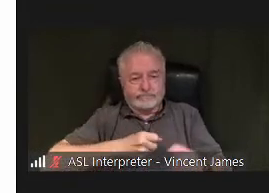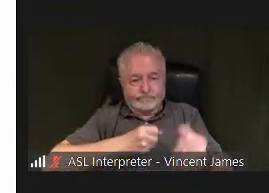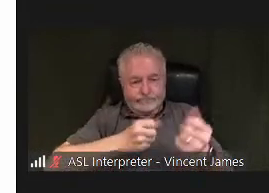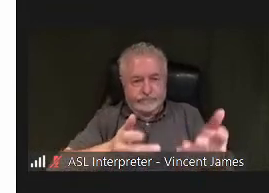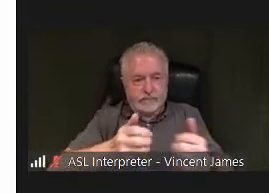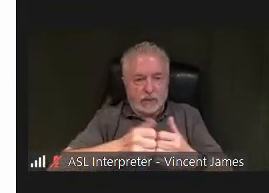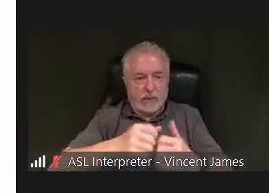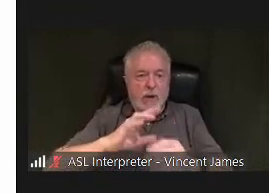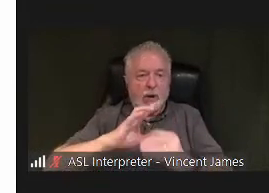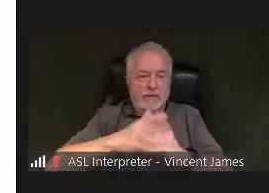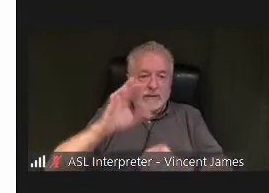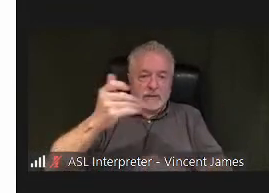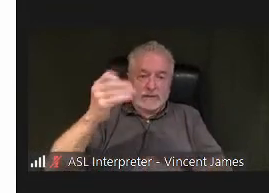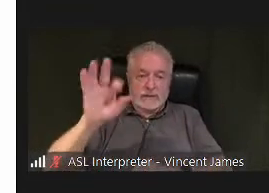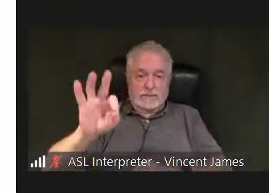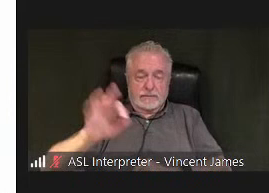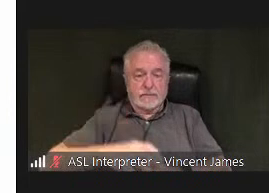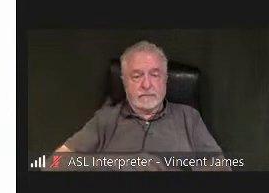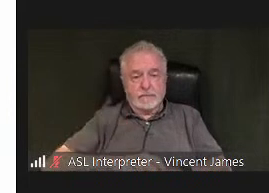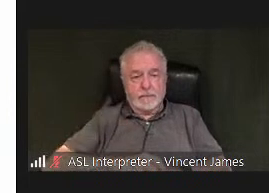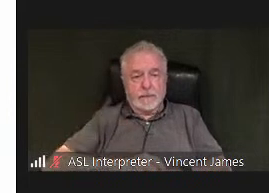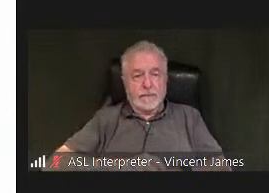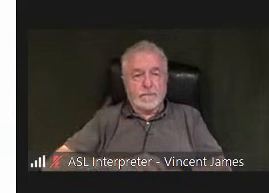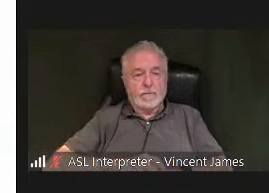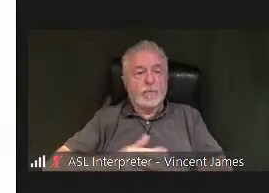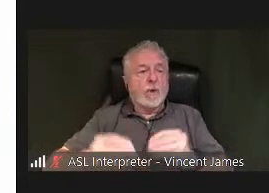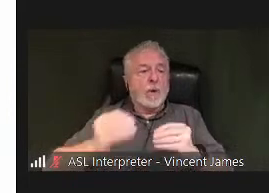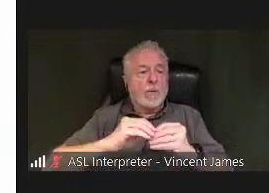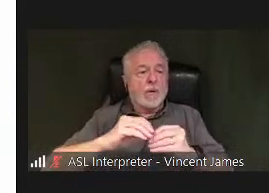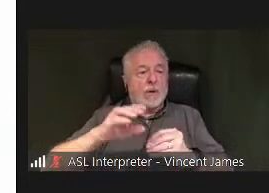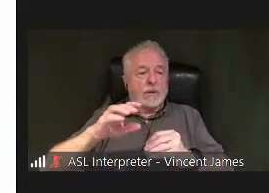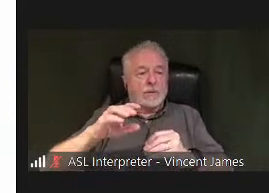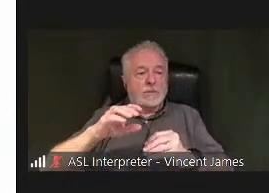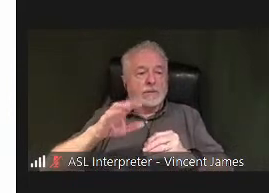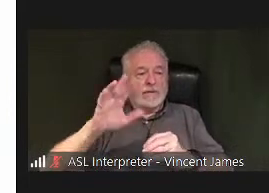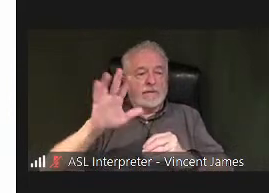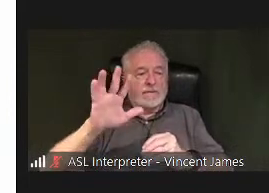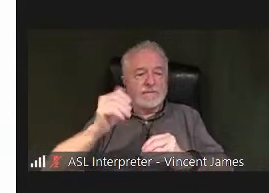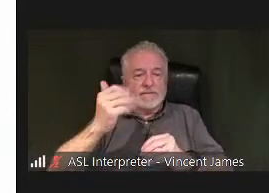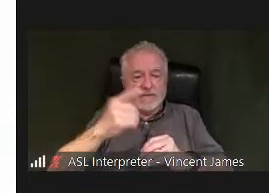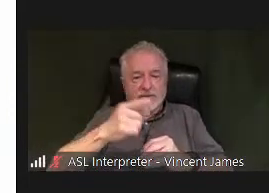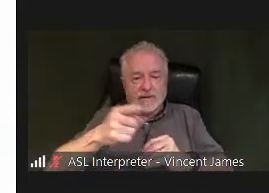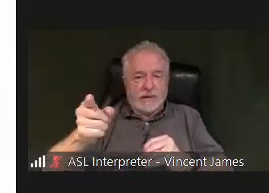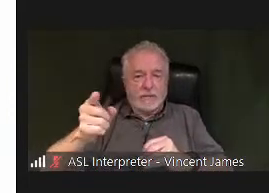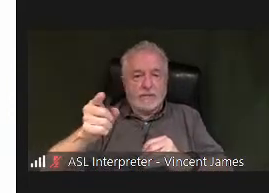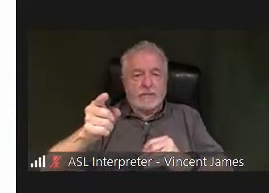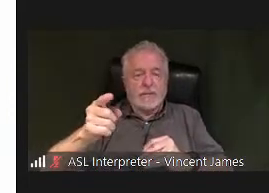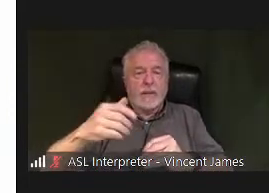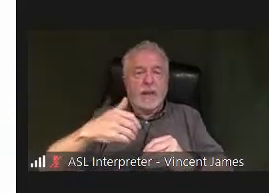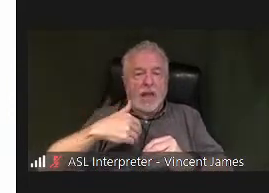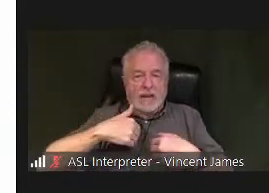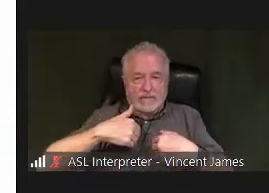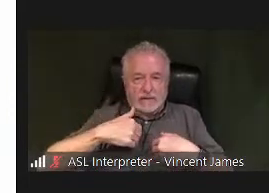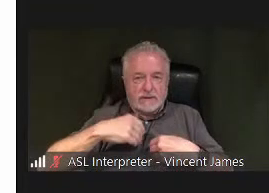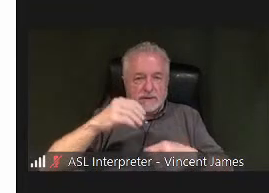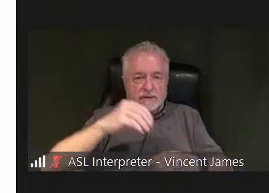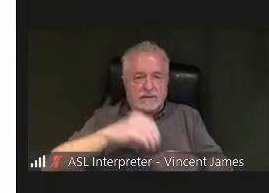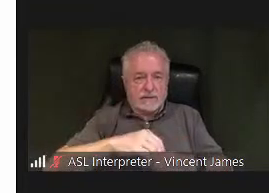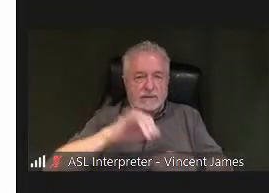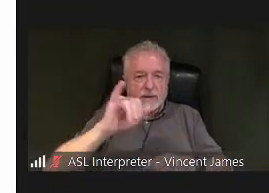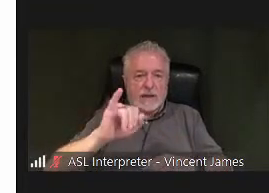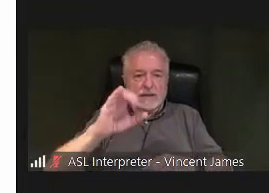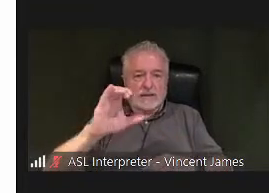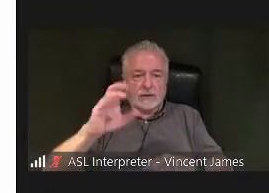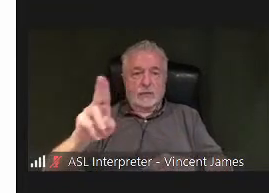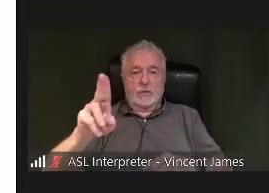covid-19, more than 15 of them have been in the ICU.